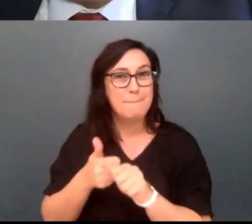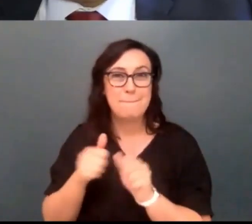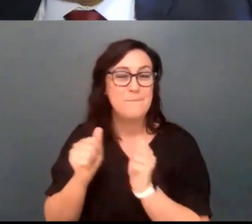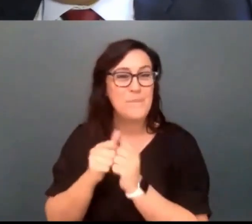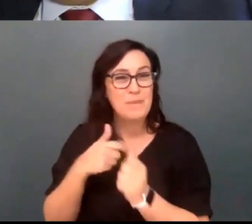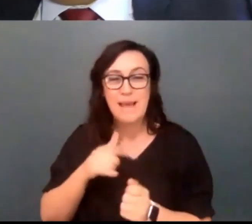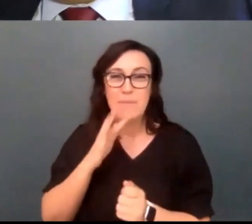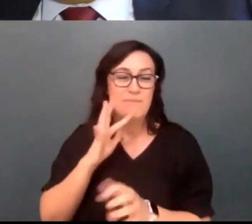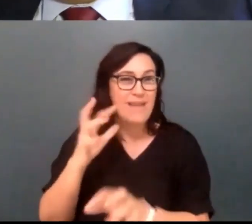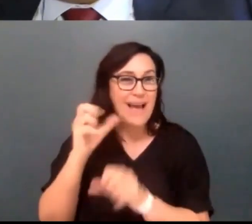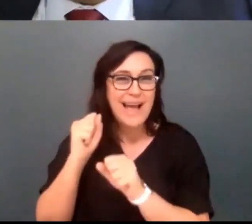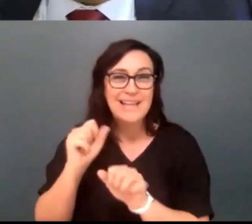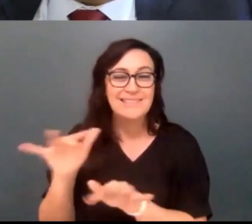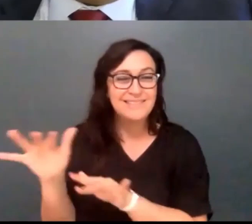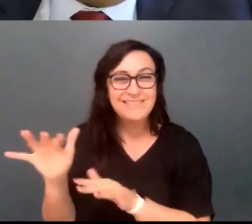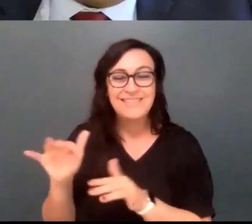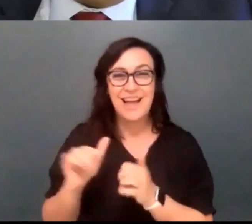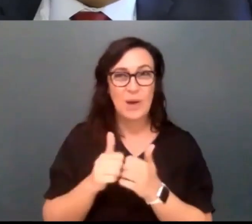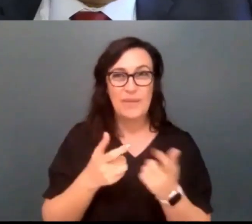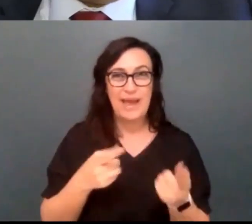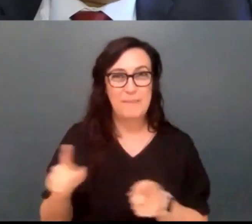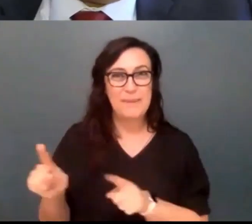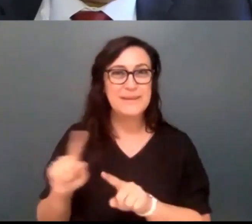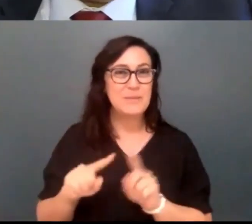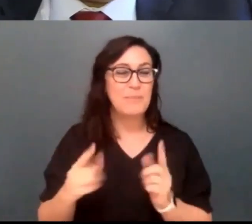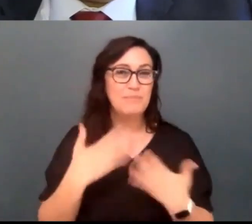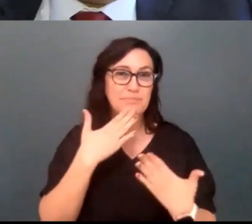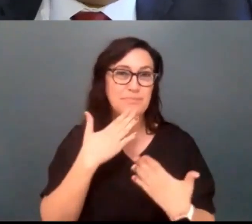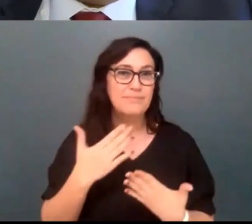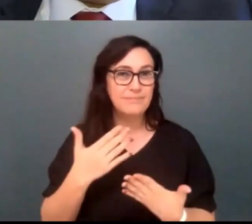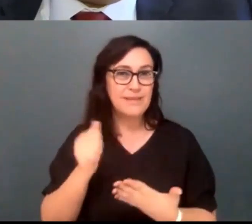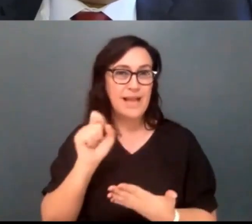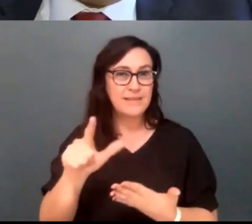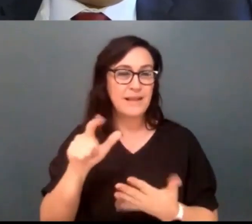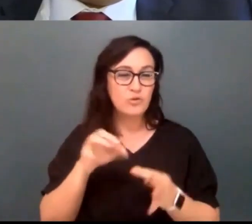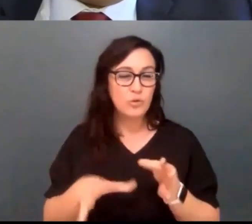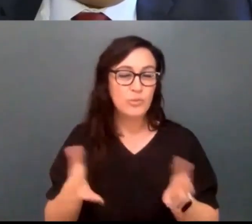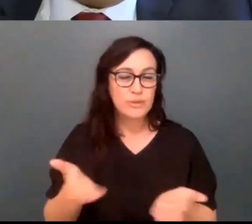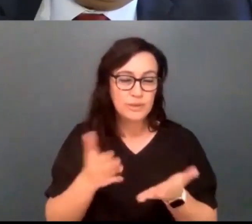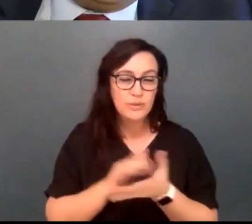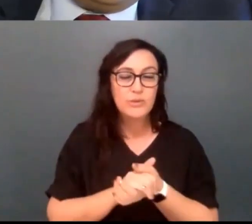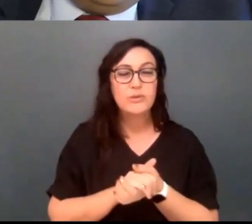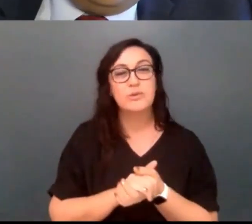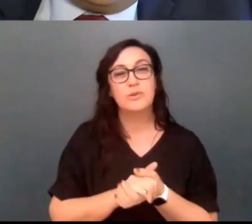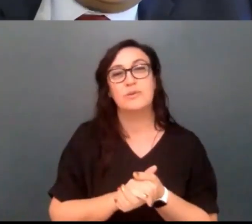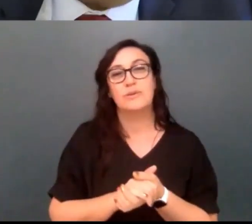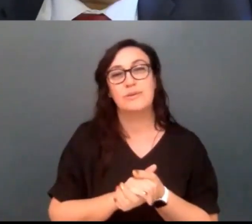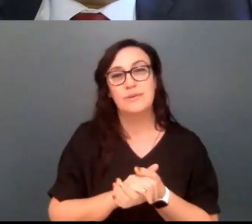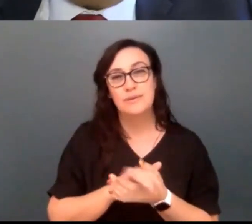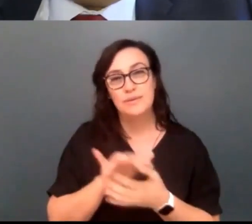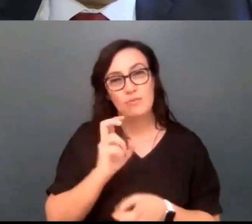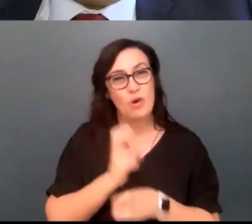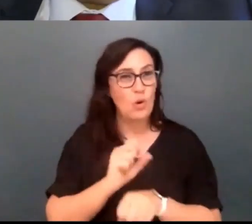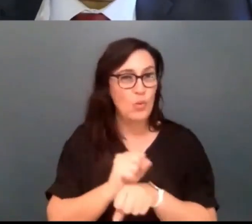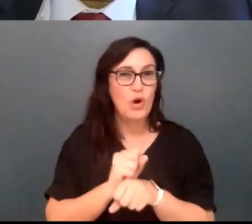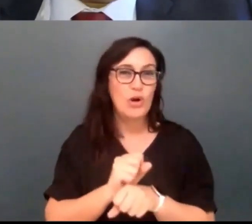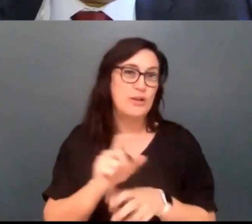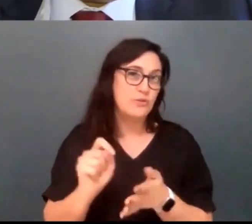So we greatly appreciate your presence and your time and your hard work. Thank you for being with us.